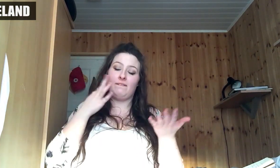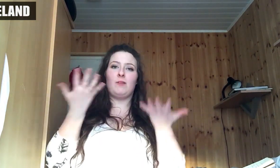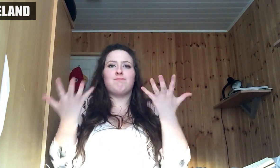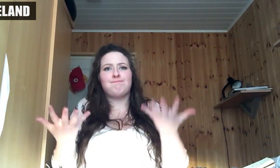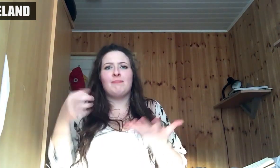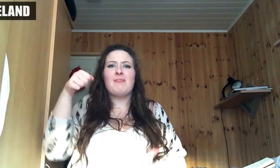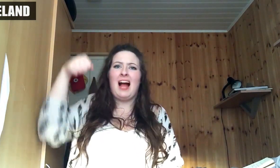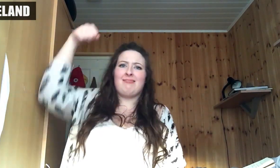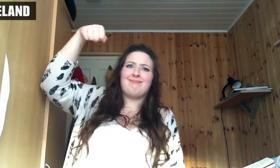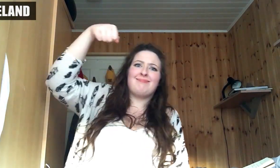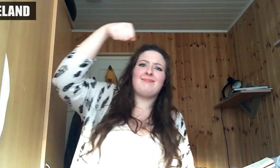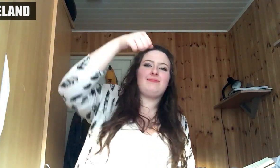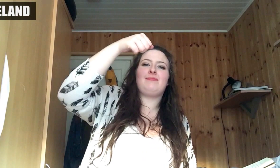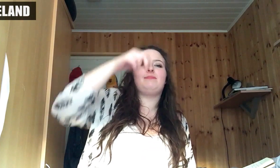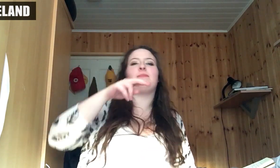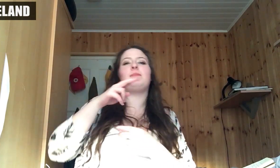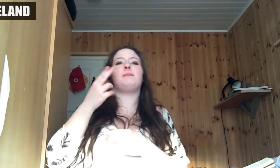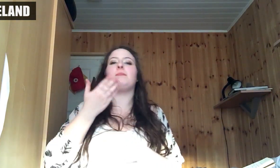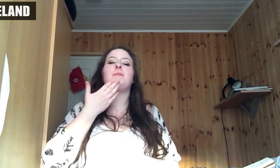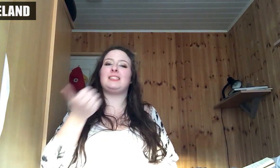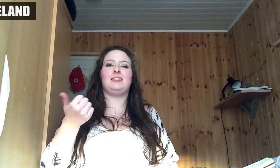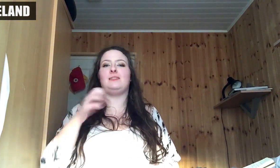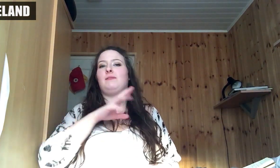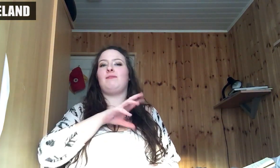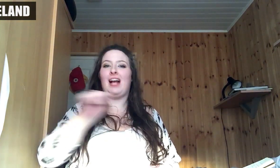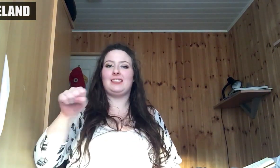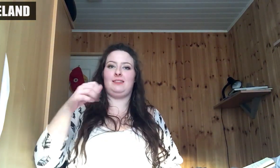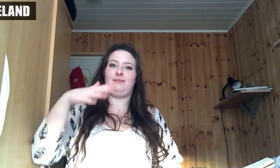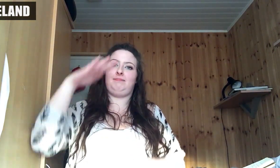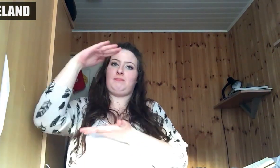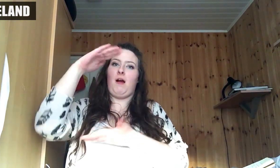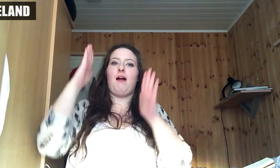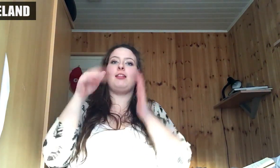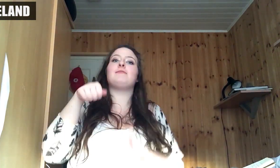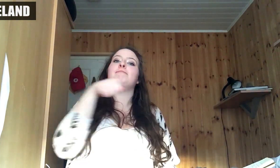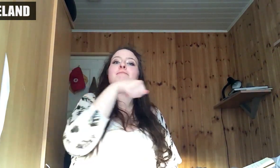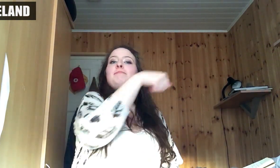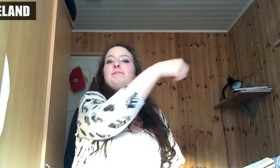It'll also be faster with a smaller bag than a bigger one.